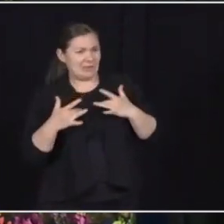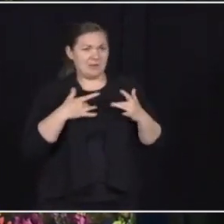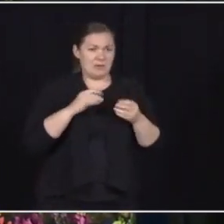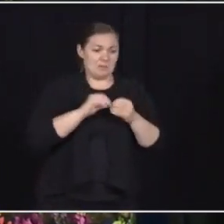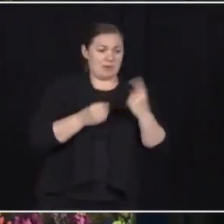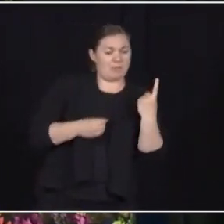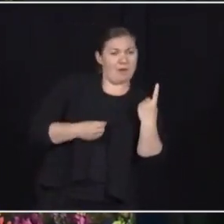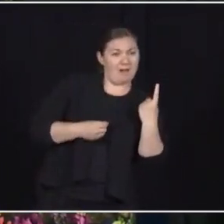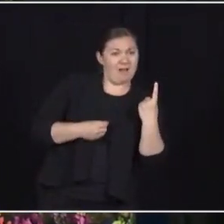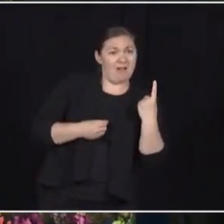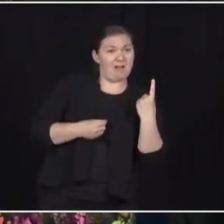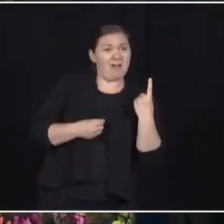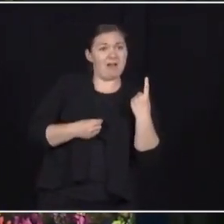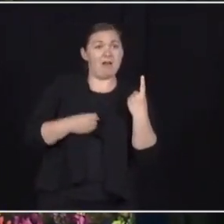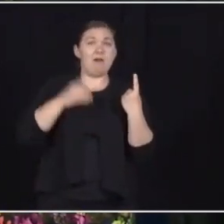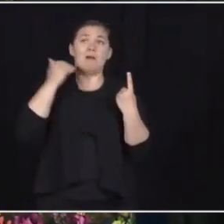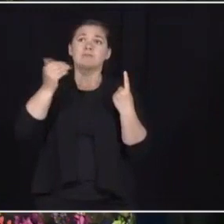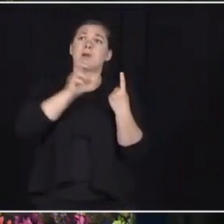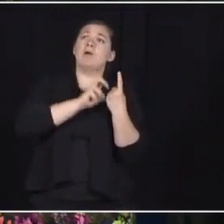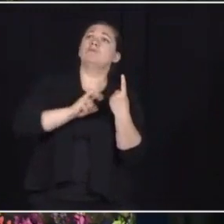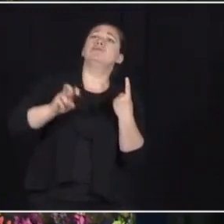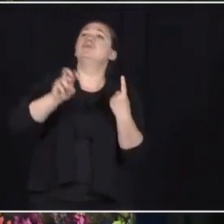to a stage 2 region.